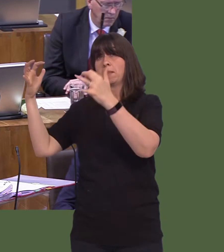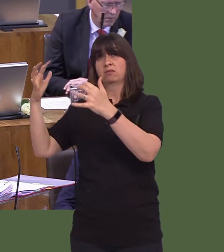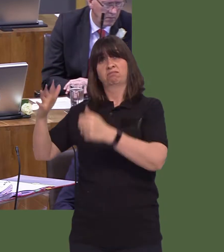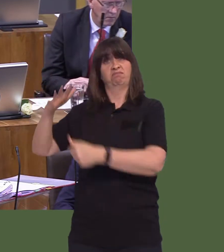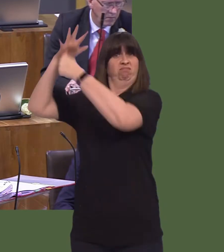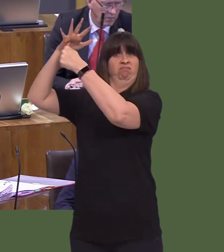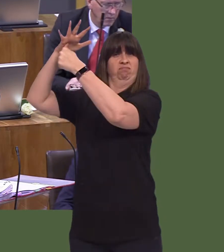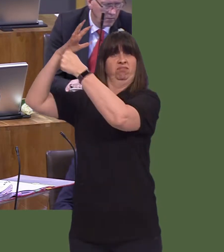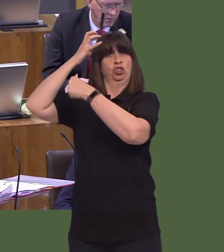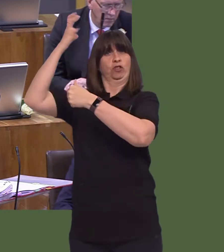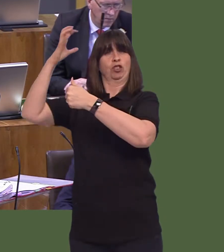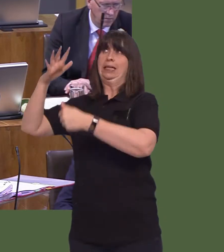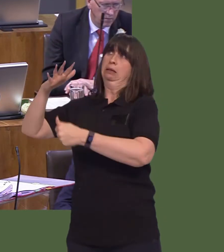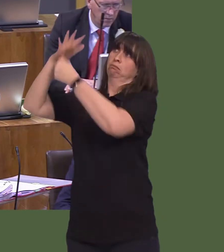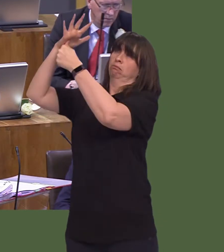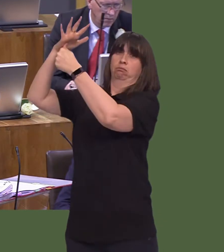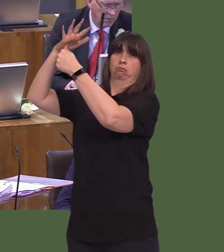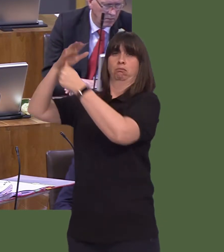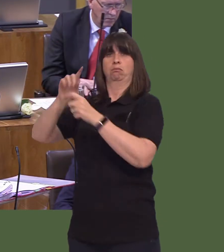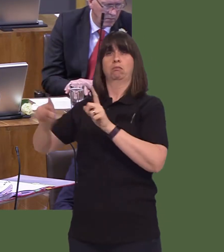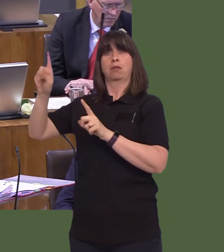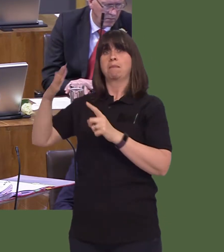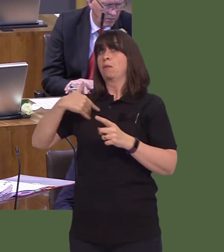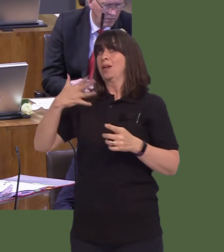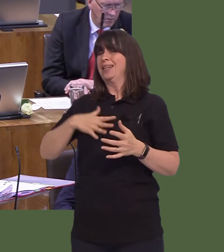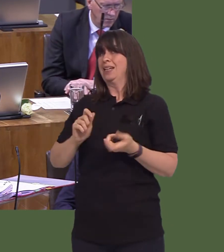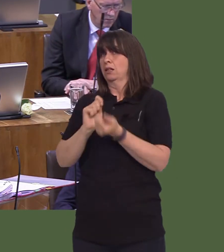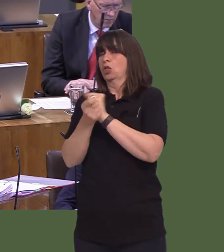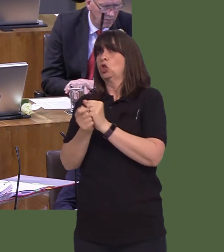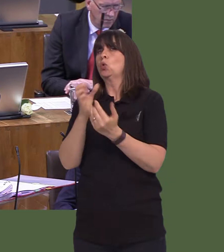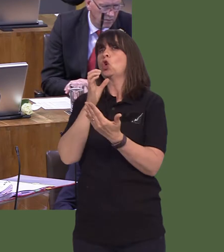I think we do need to move to a constitutional settlement that recognises that there are